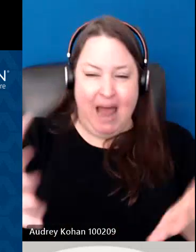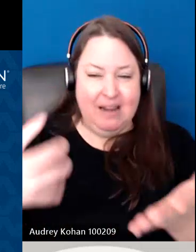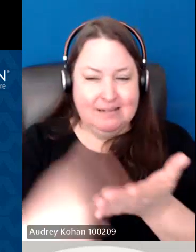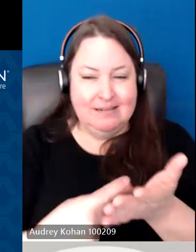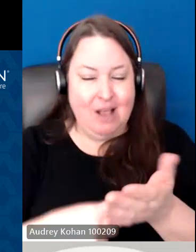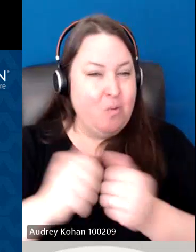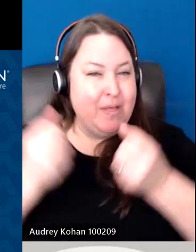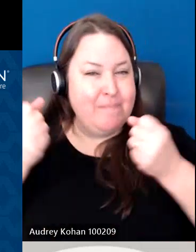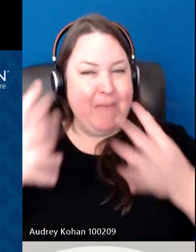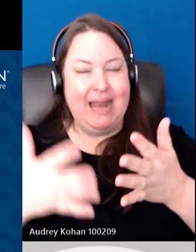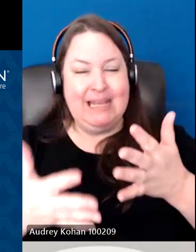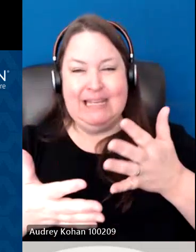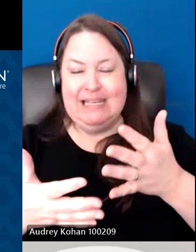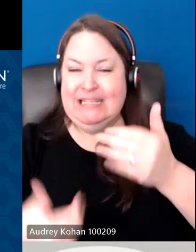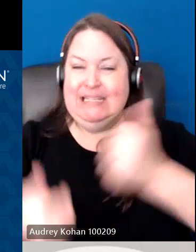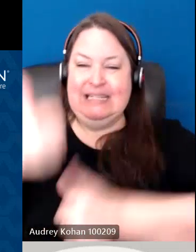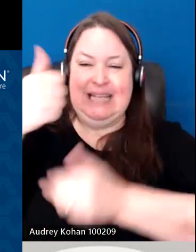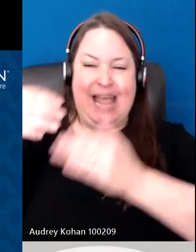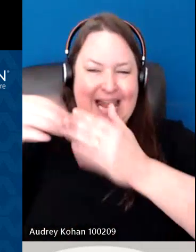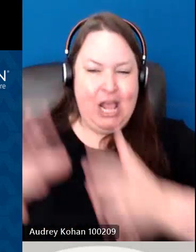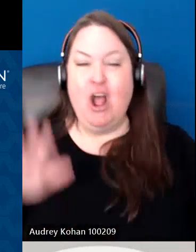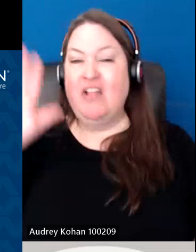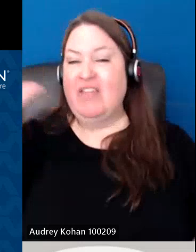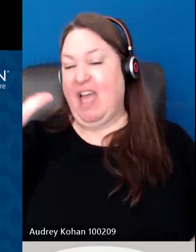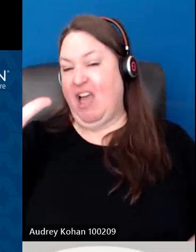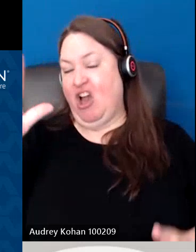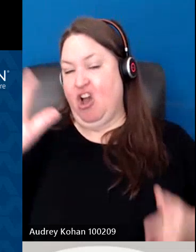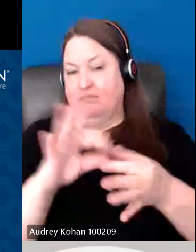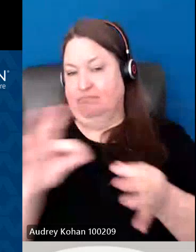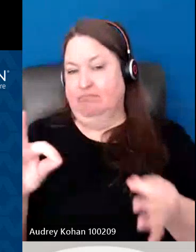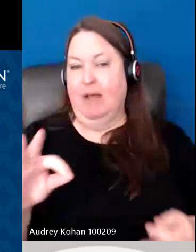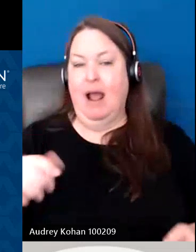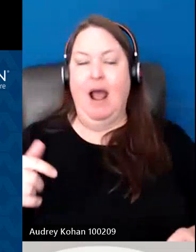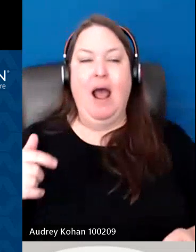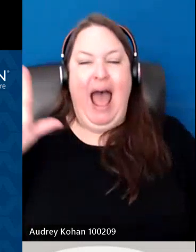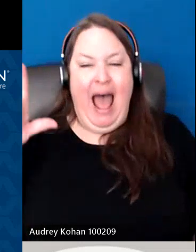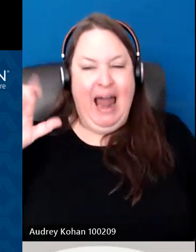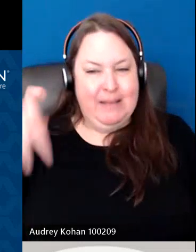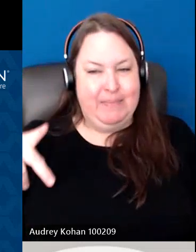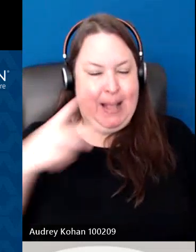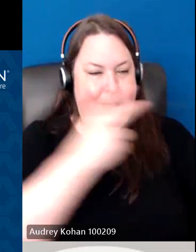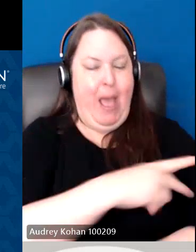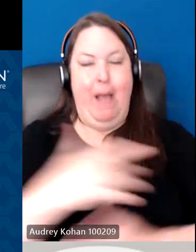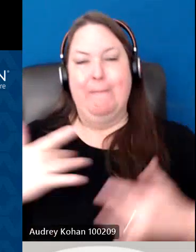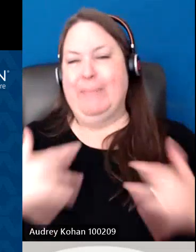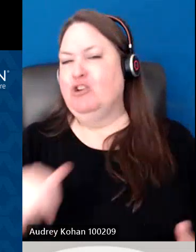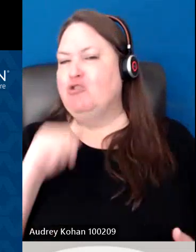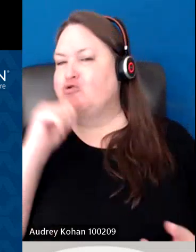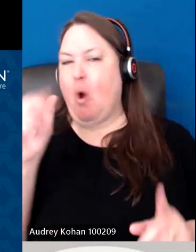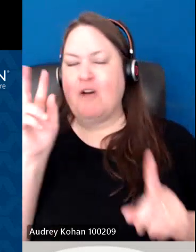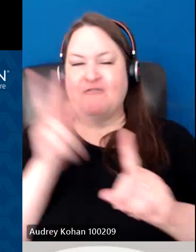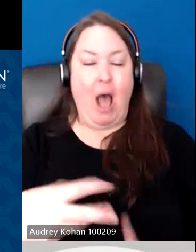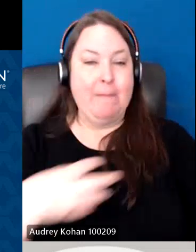senior leaders and their statement is that um LEP patients Al do not file complaints well they don't